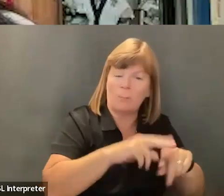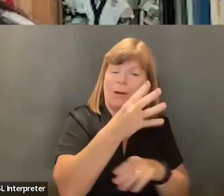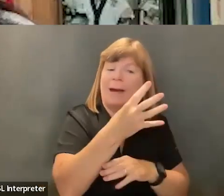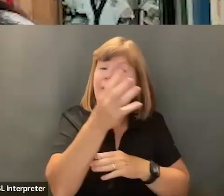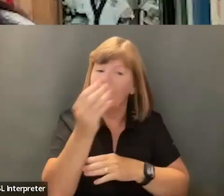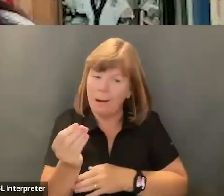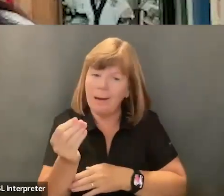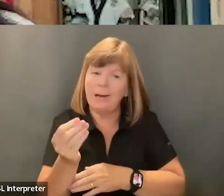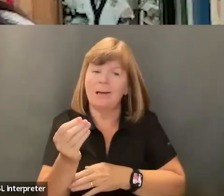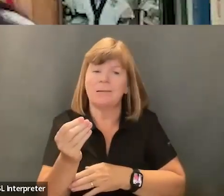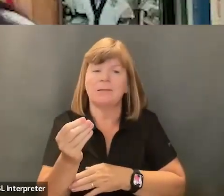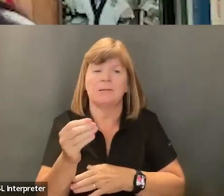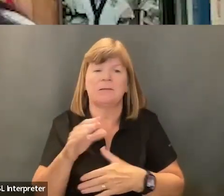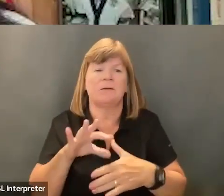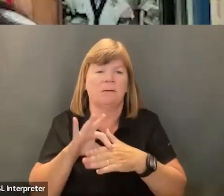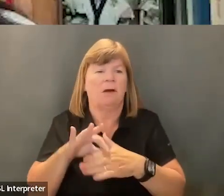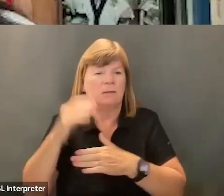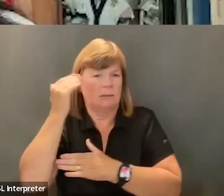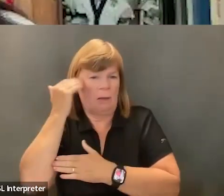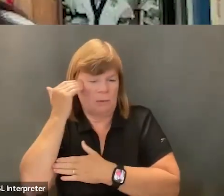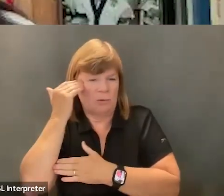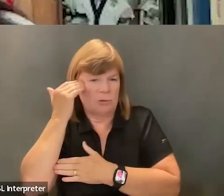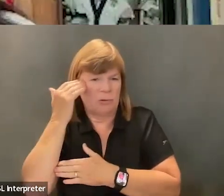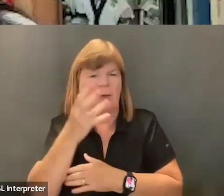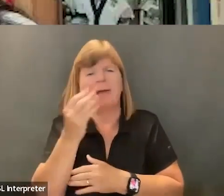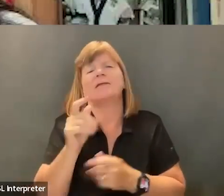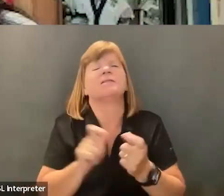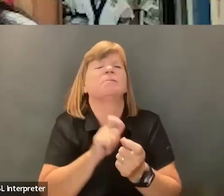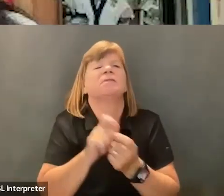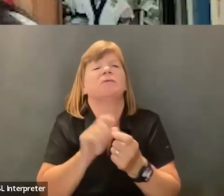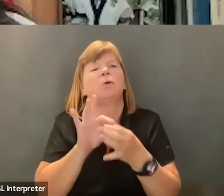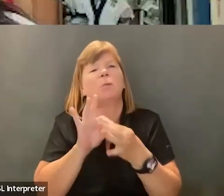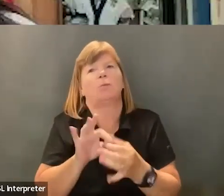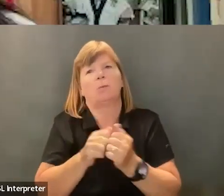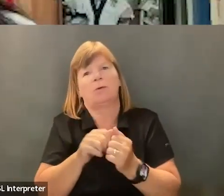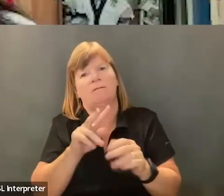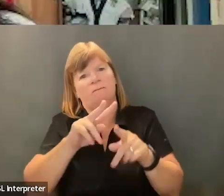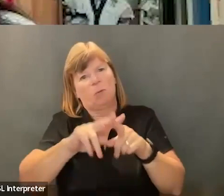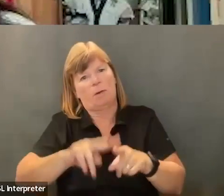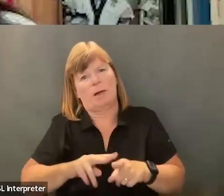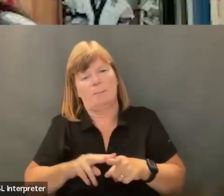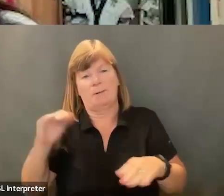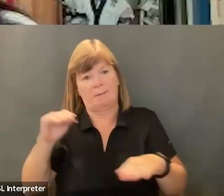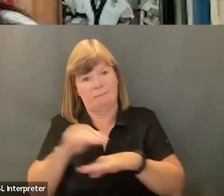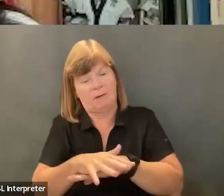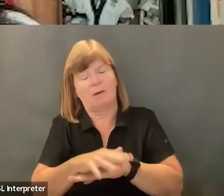um content knowledge and specifically in terms of vocabulary the impact was also on not only